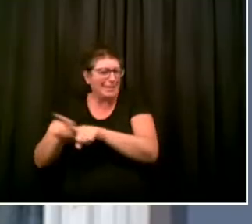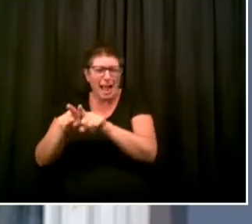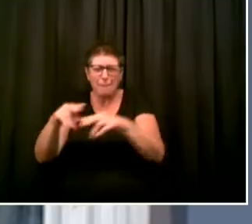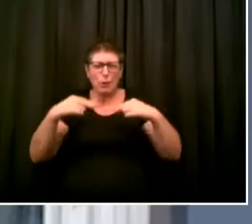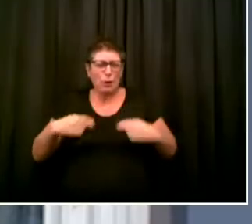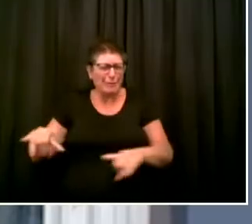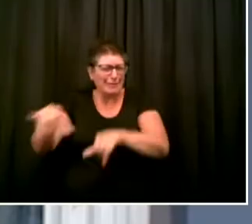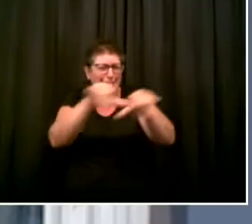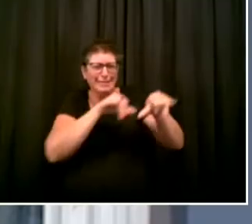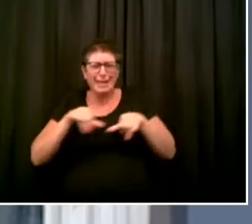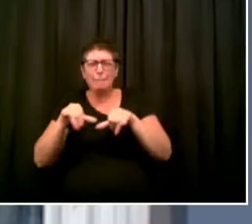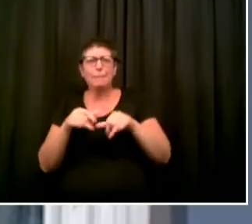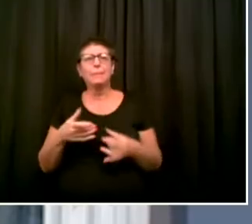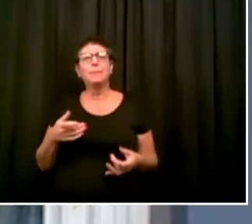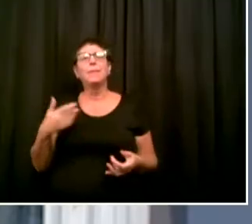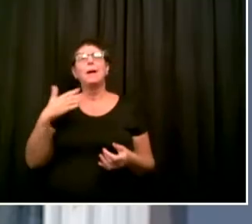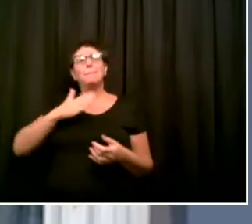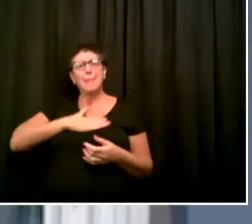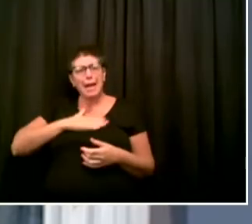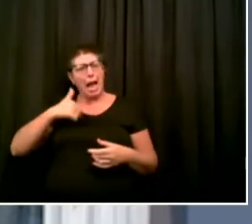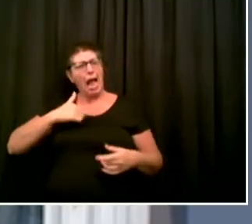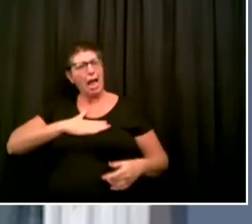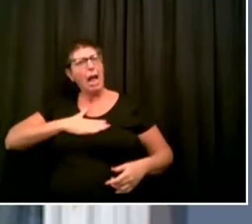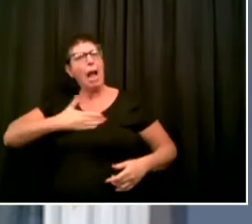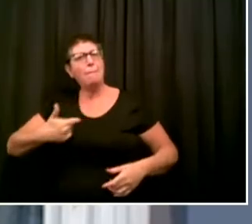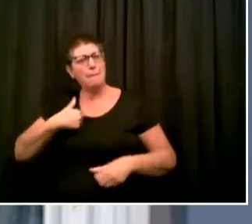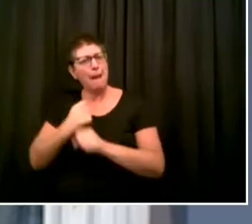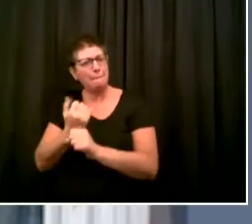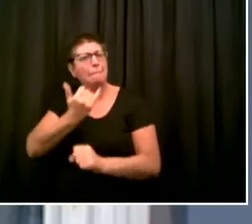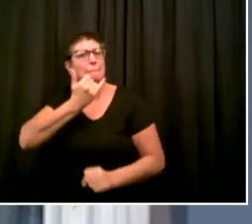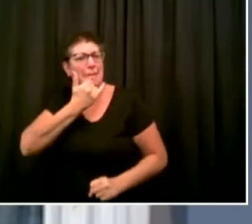FLTAU. WE MAKE MISTAKES.